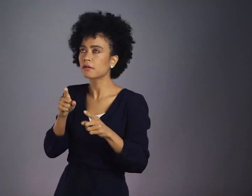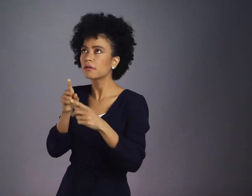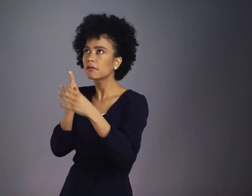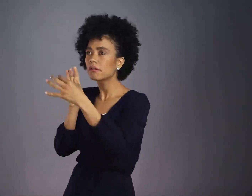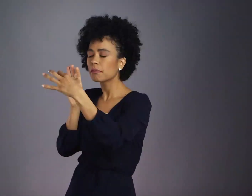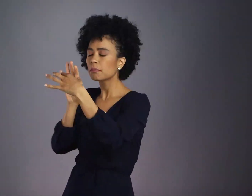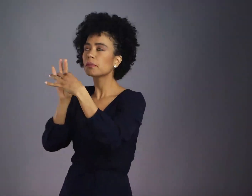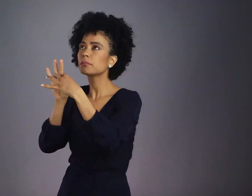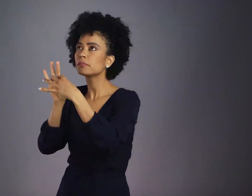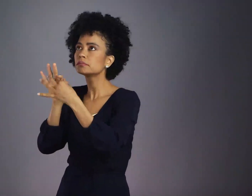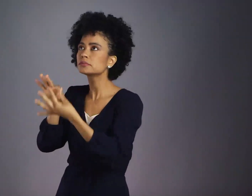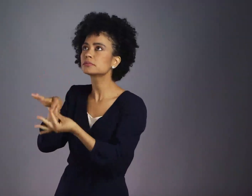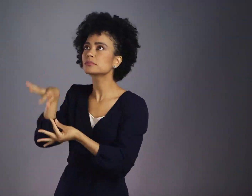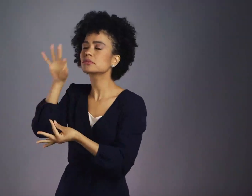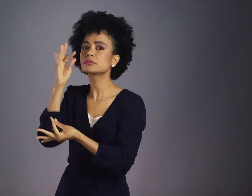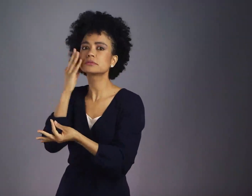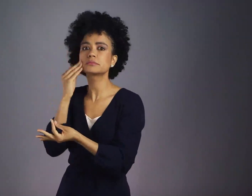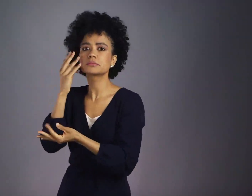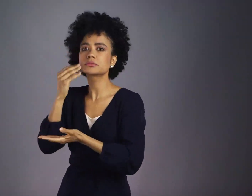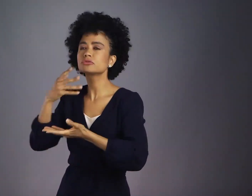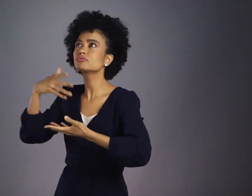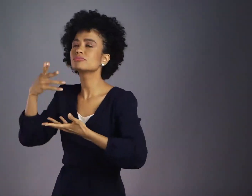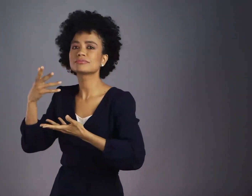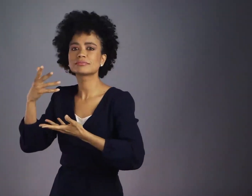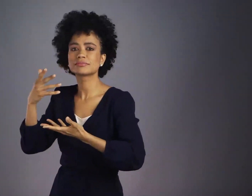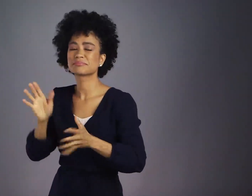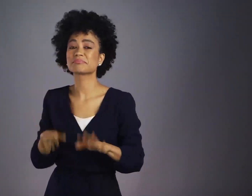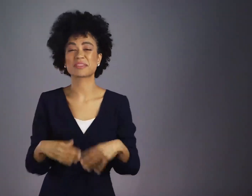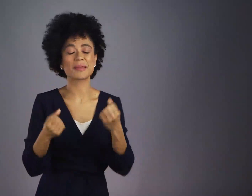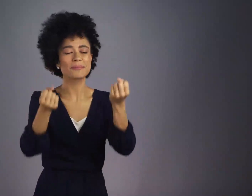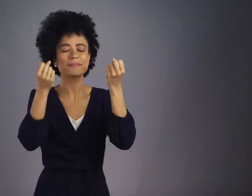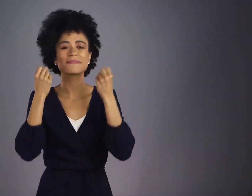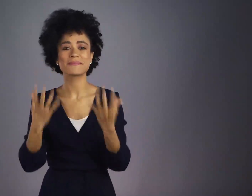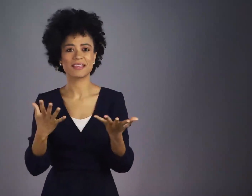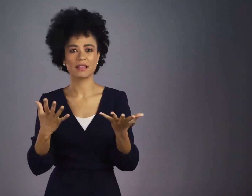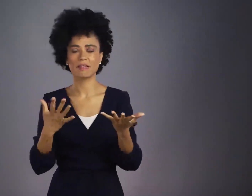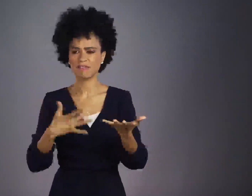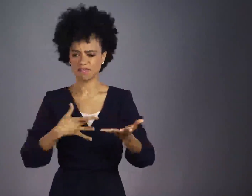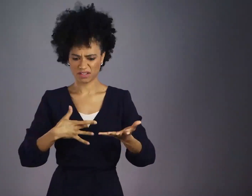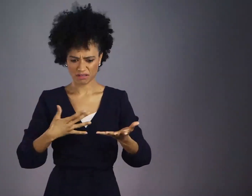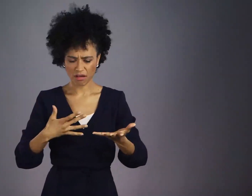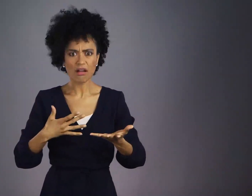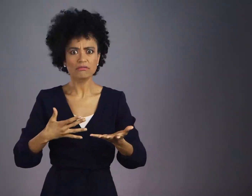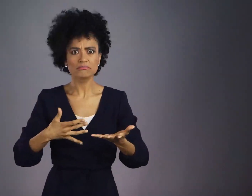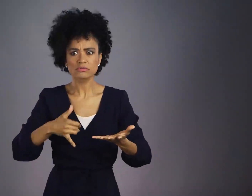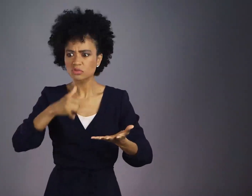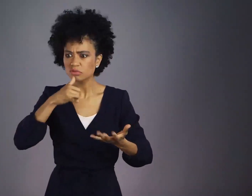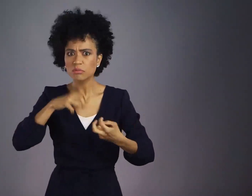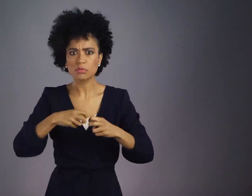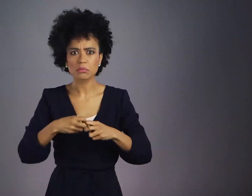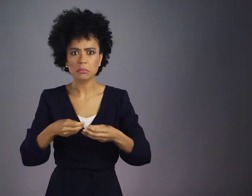We may have had certain spiritual beliefs, but now we begin to have a spiritual experience.